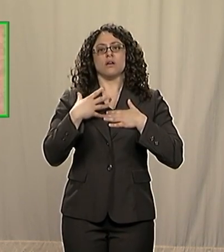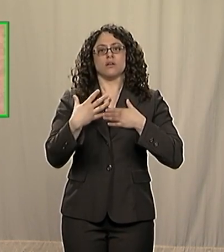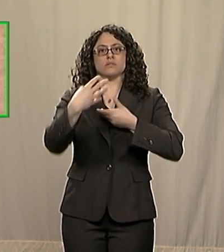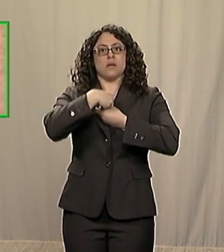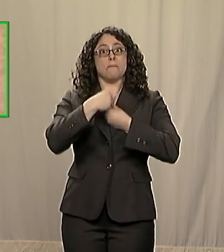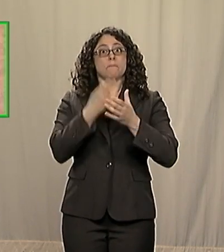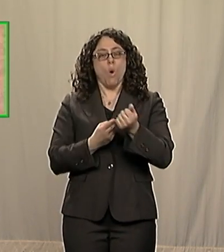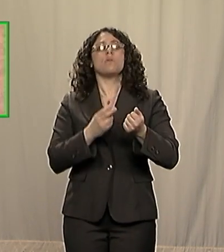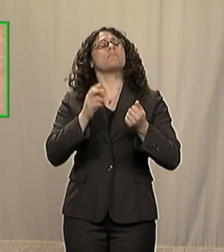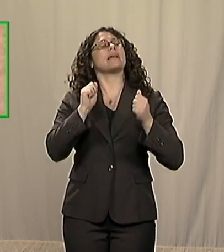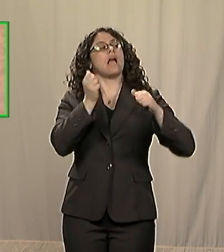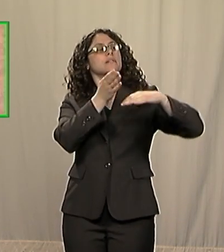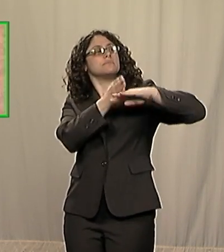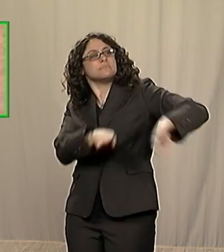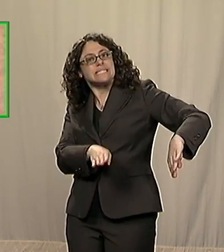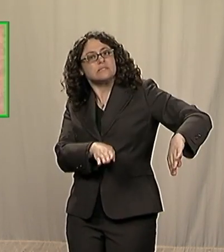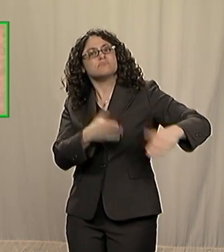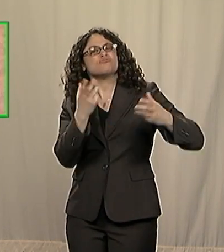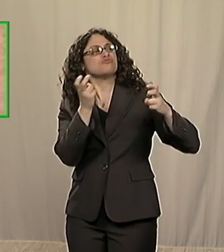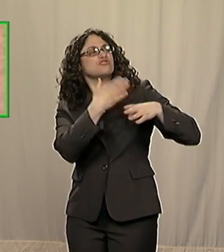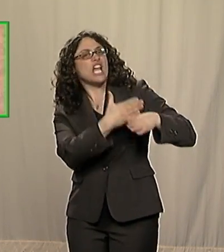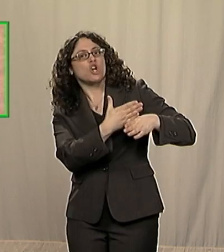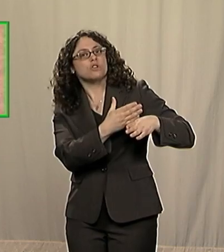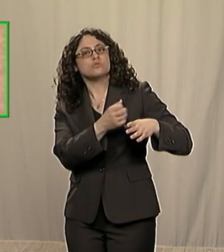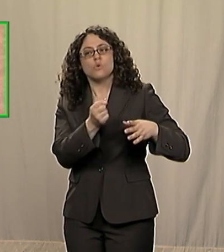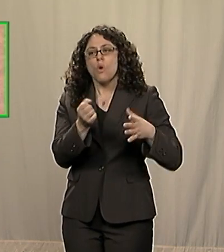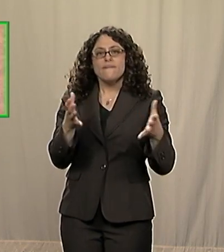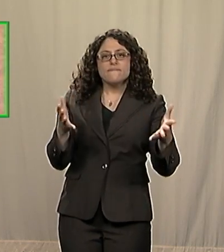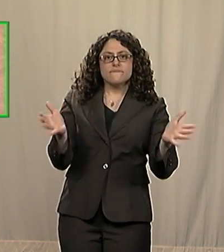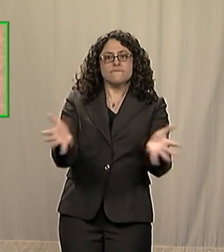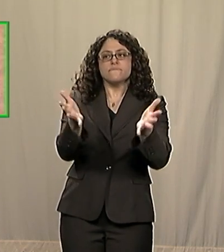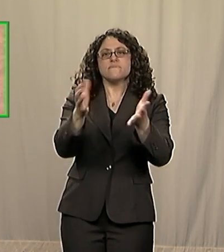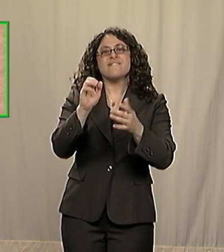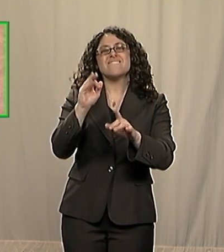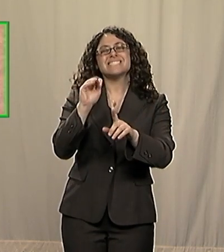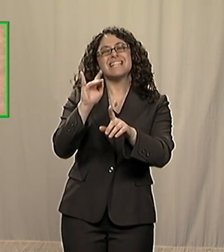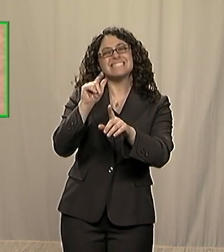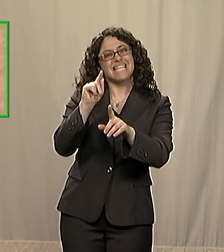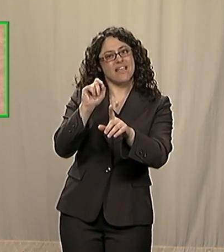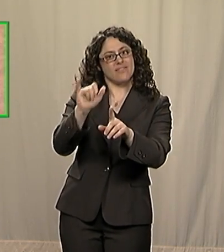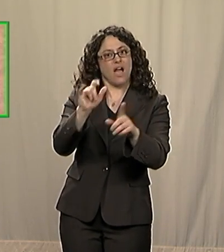by two interpreters in order to facilitate that. Other implications, I mentioned court.